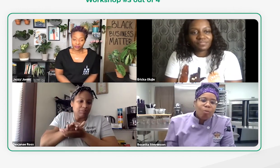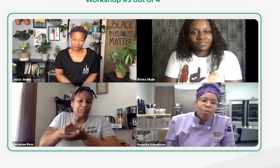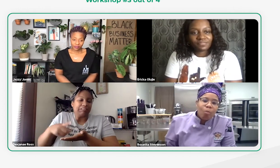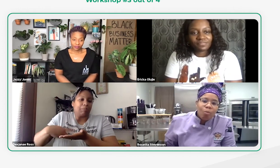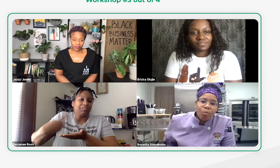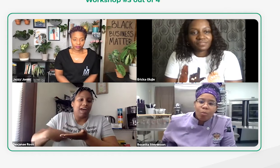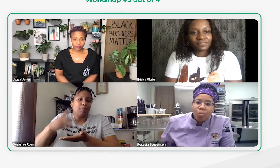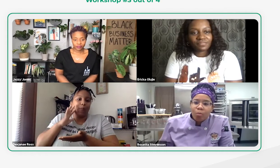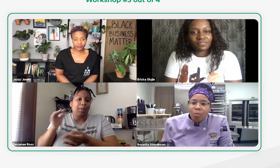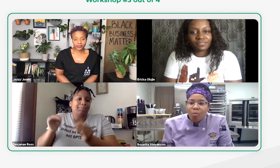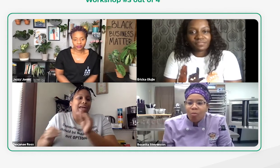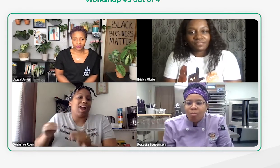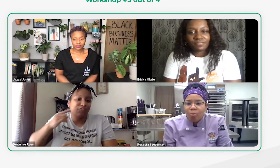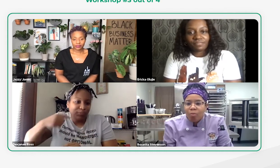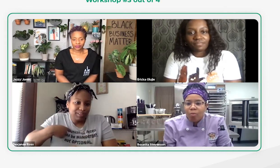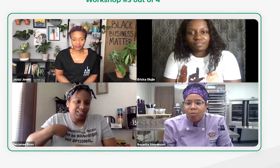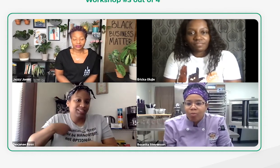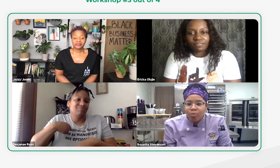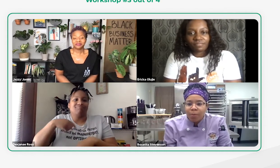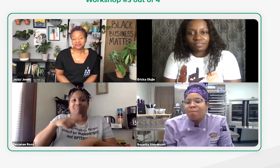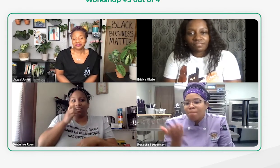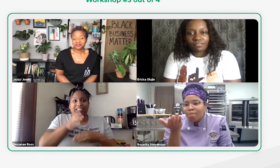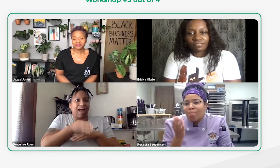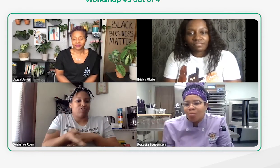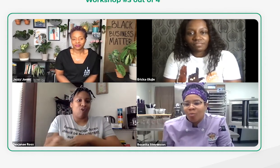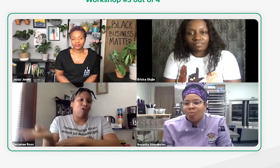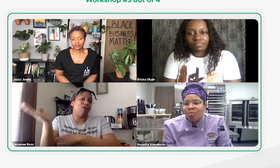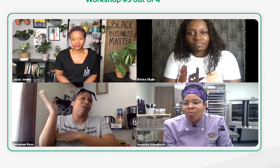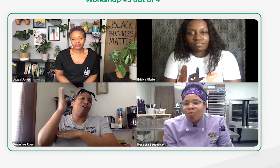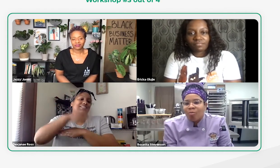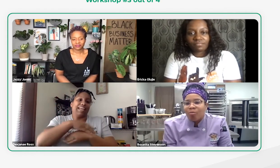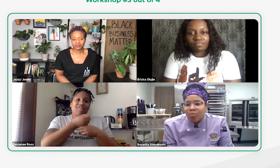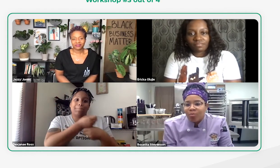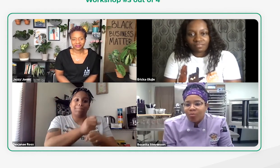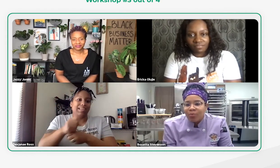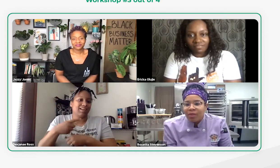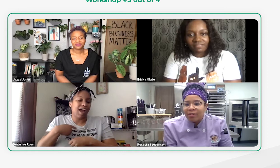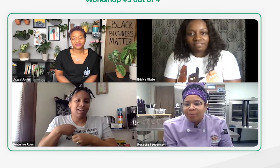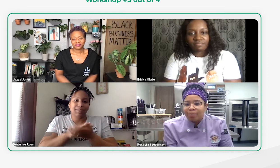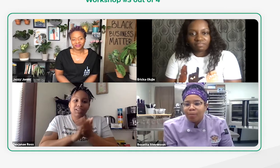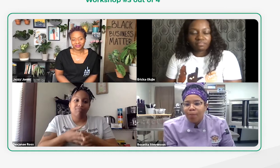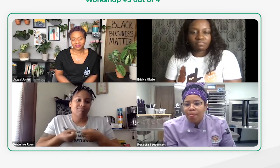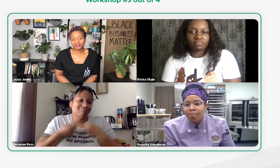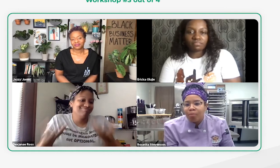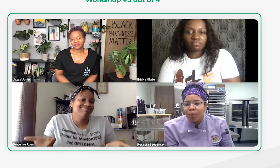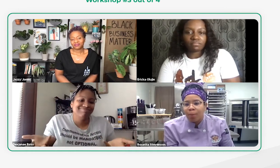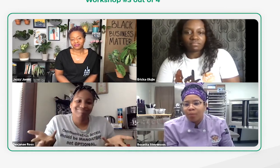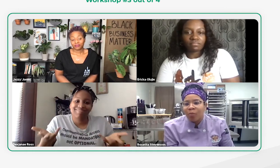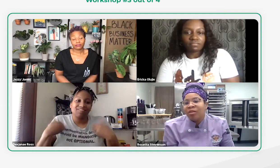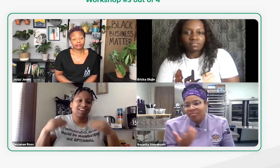I have my partner from time to time pack after I've been working all day and making syrup